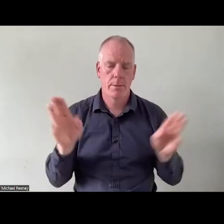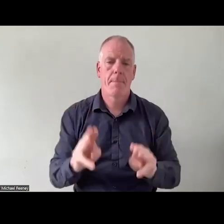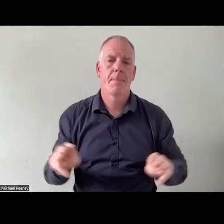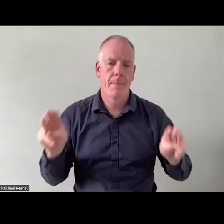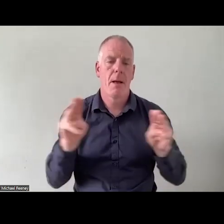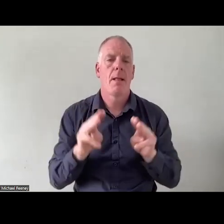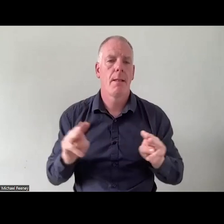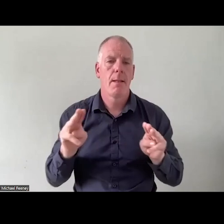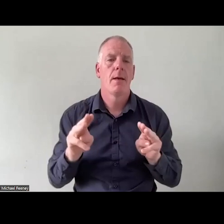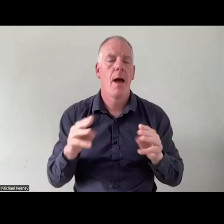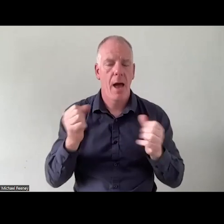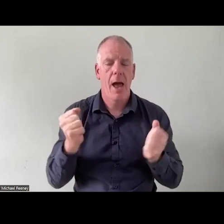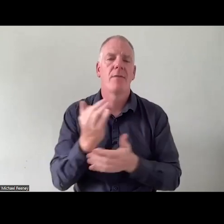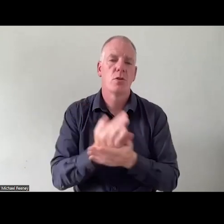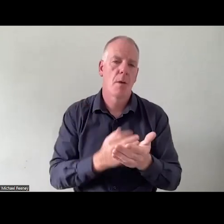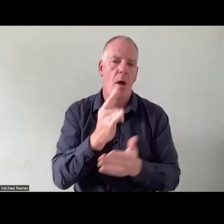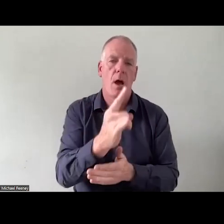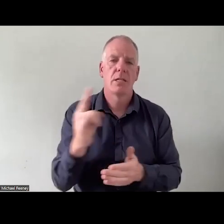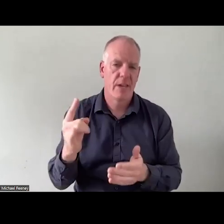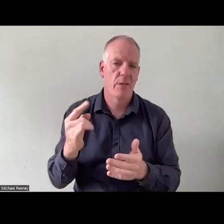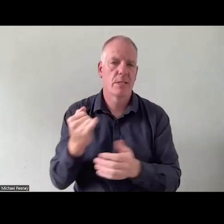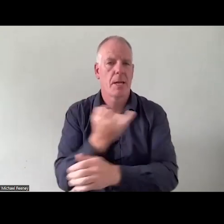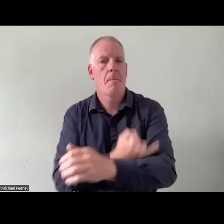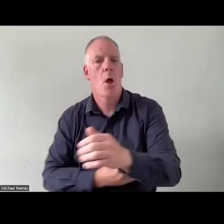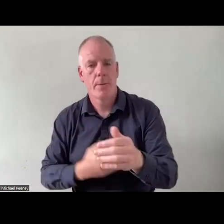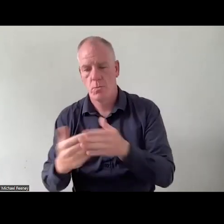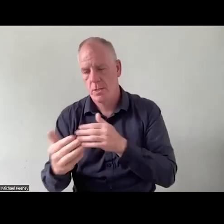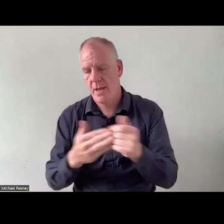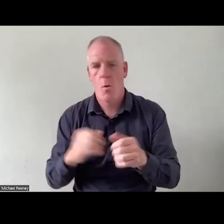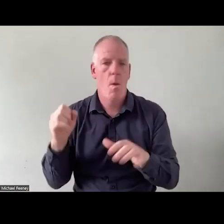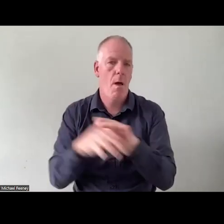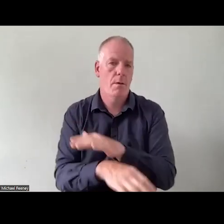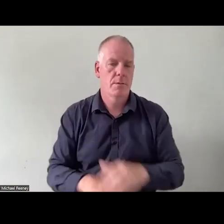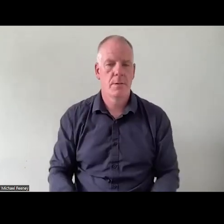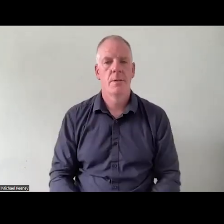with some kind of hearing impediment or hearing loss, if you like.